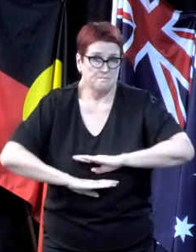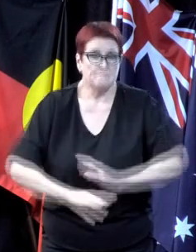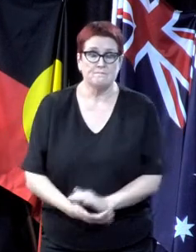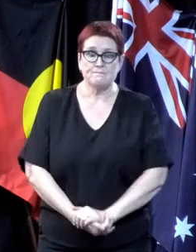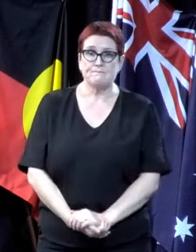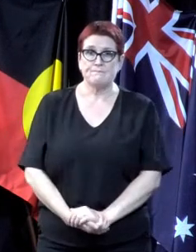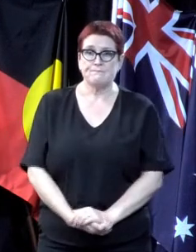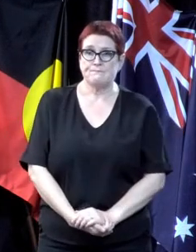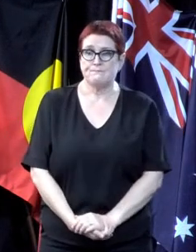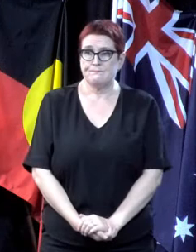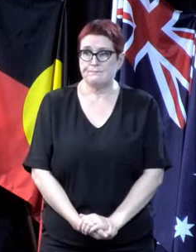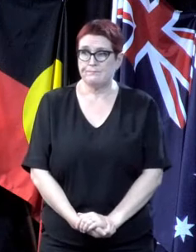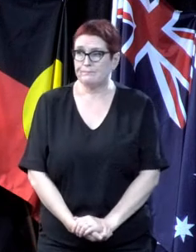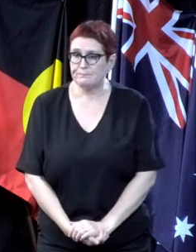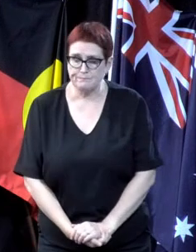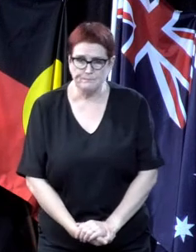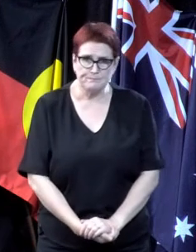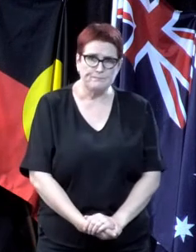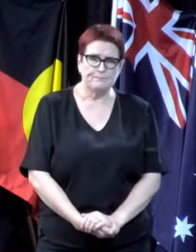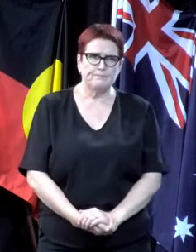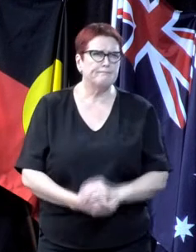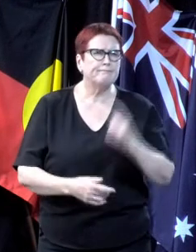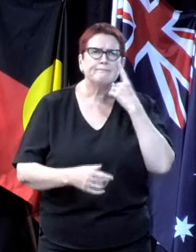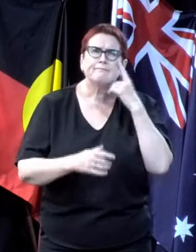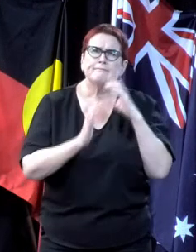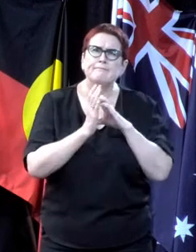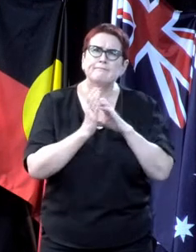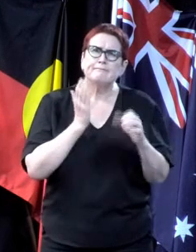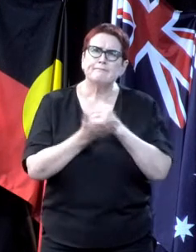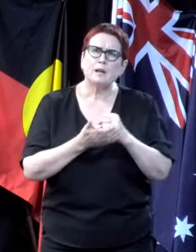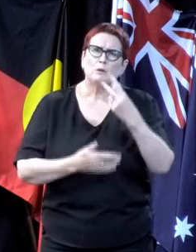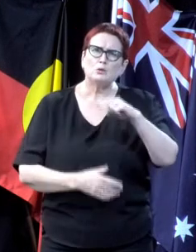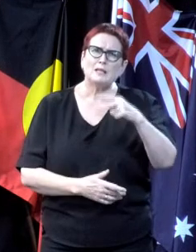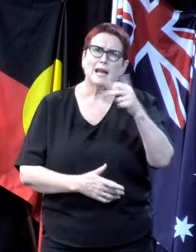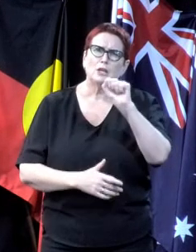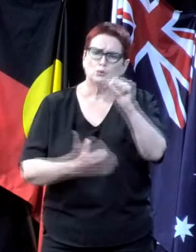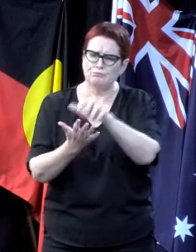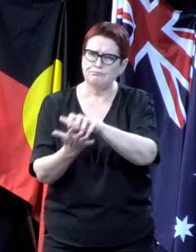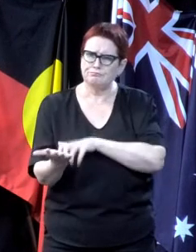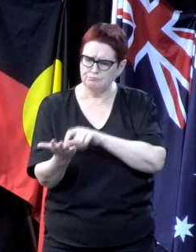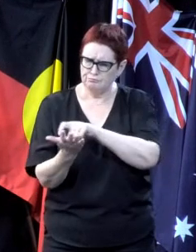Ms Fenoglio I wanted to take you to paragraph 28 of your statement. This is page seven. It’s the last page.